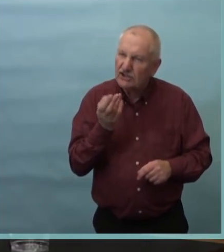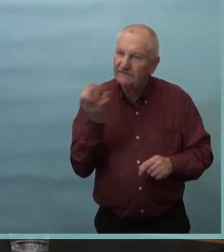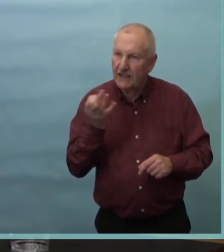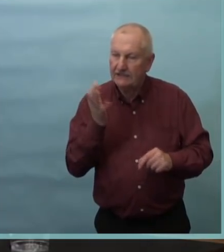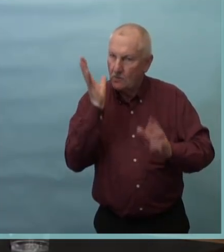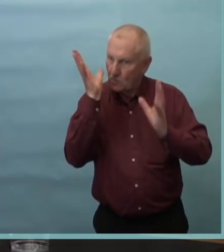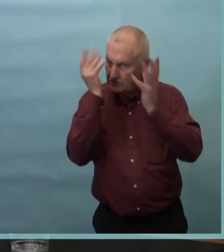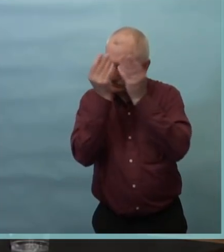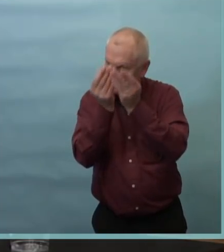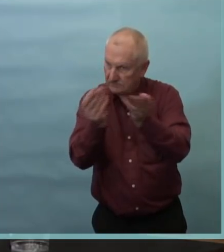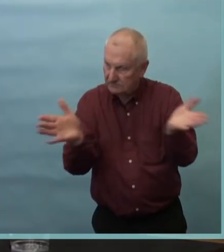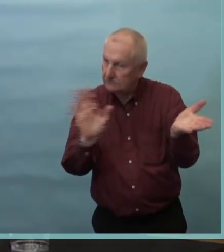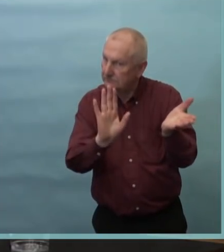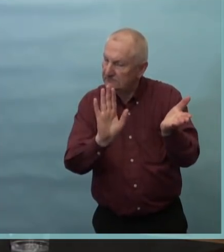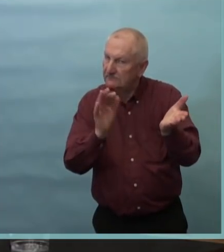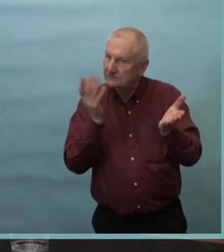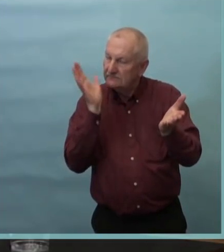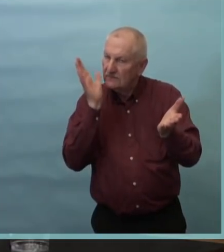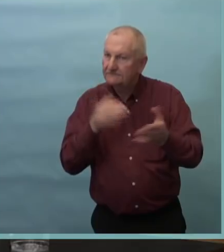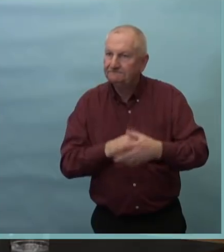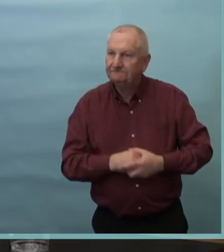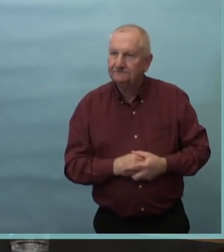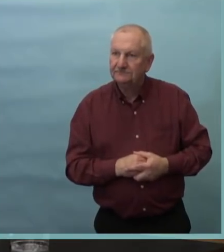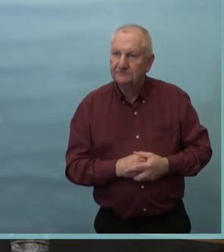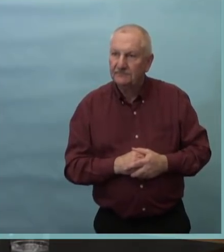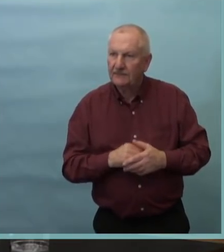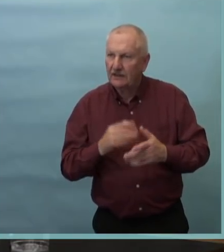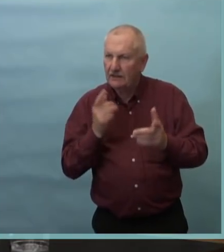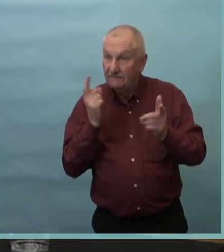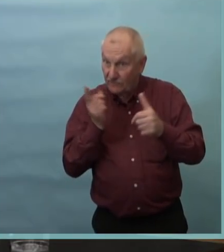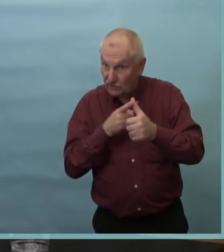when we have when you have the final plan ready for this